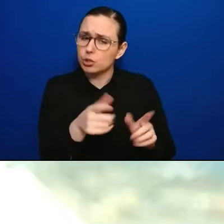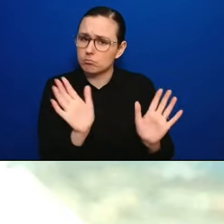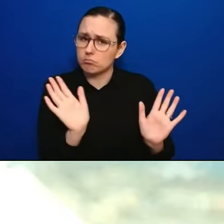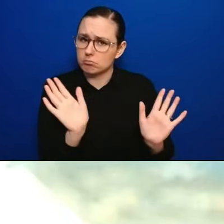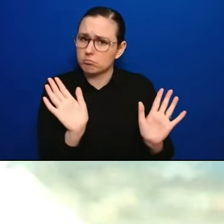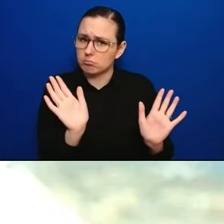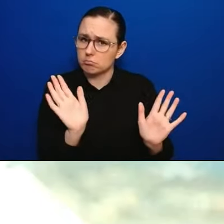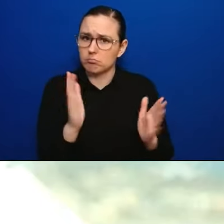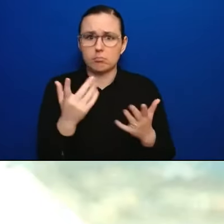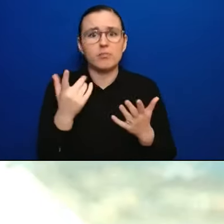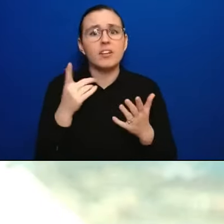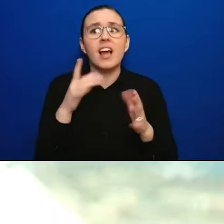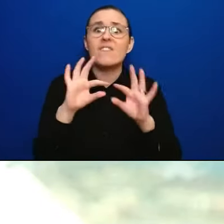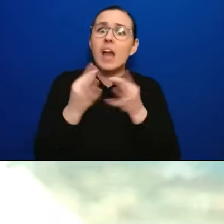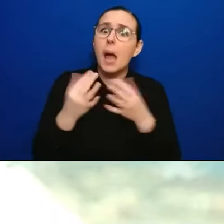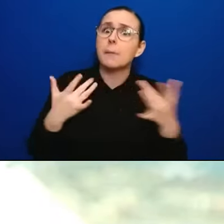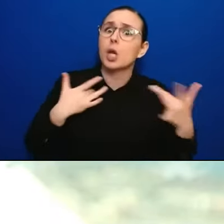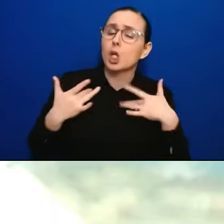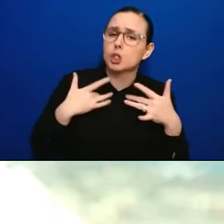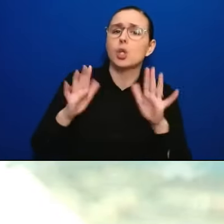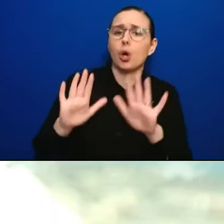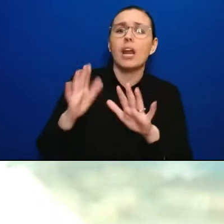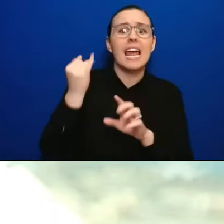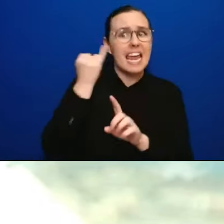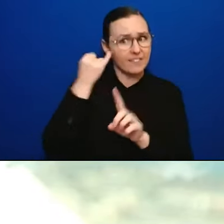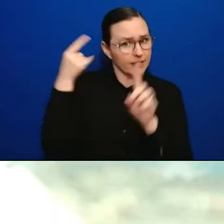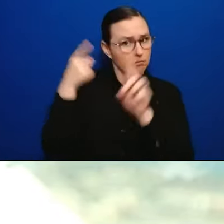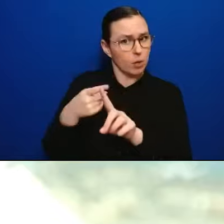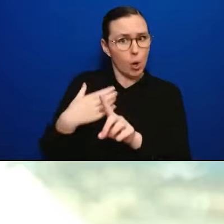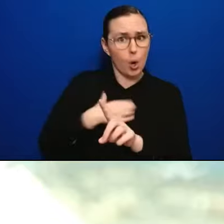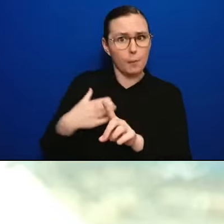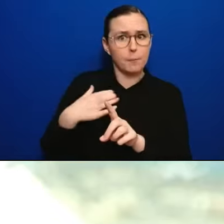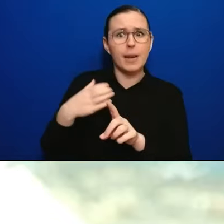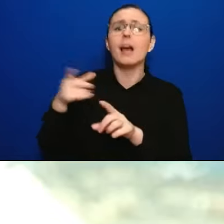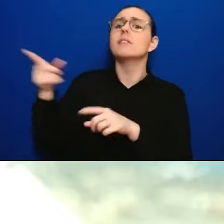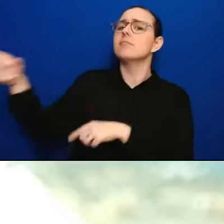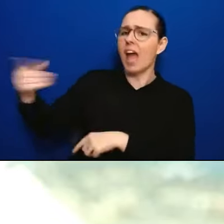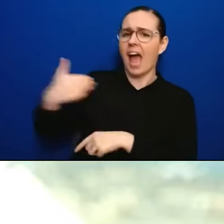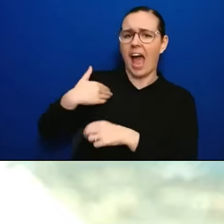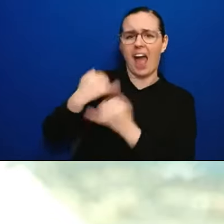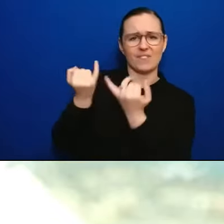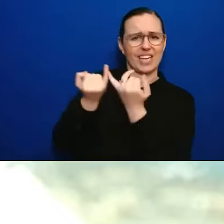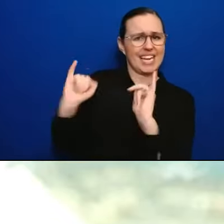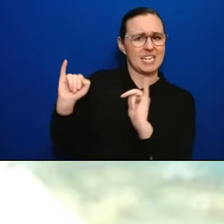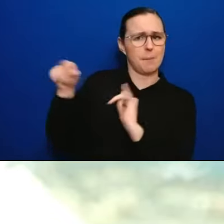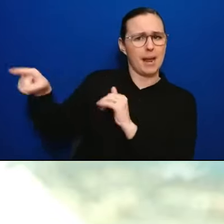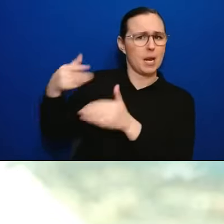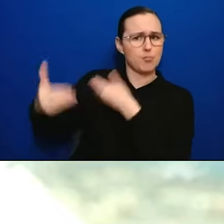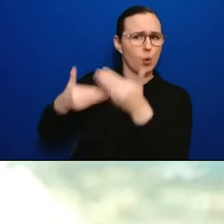I think that would probably be obvious to everybody but this is an important question and very appreciative of the family's concern.